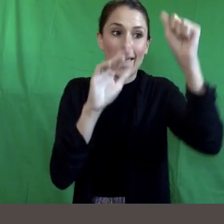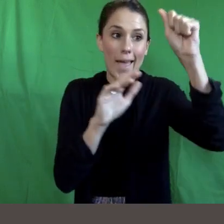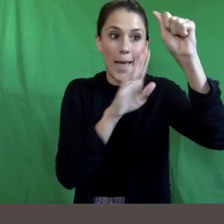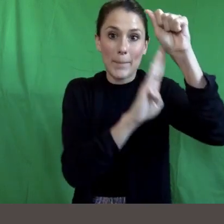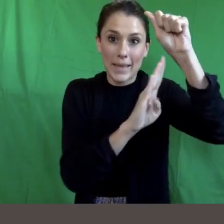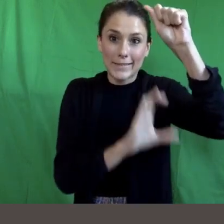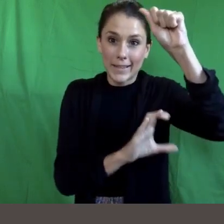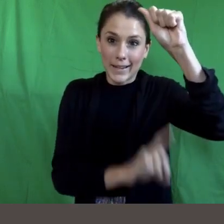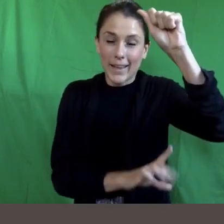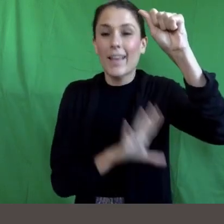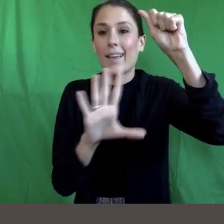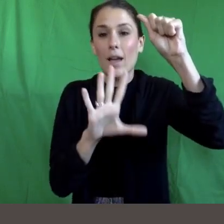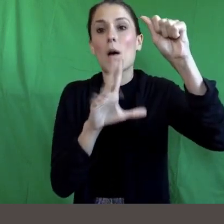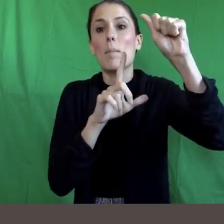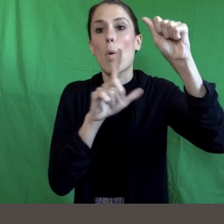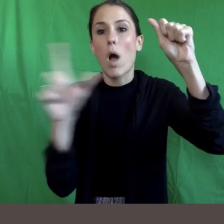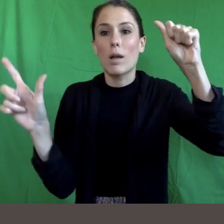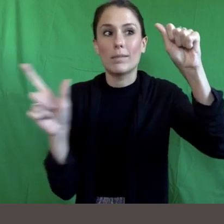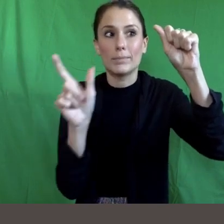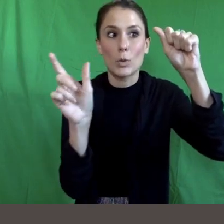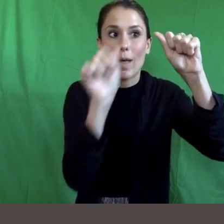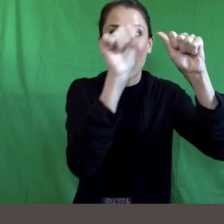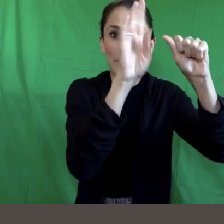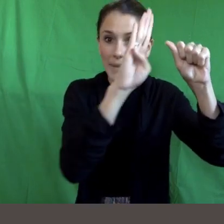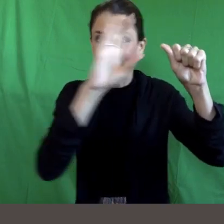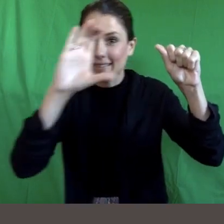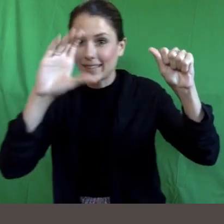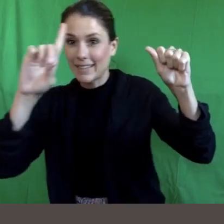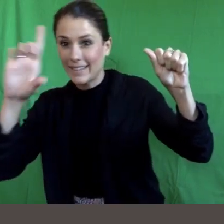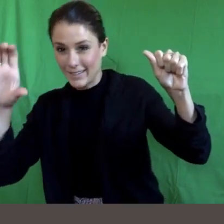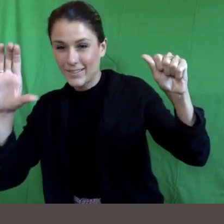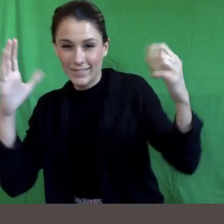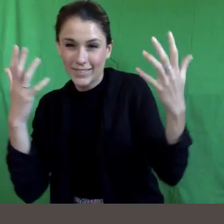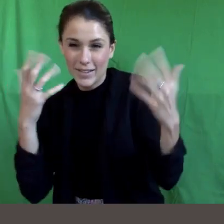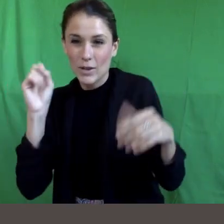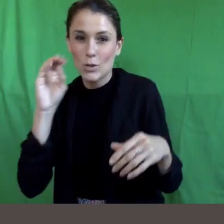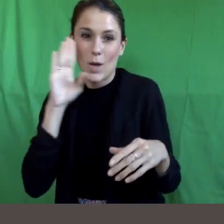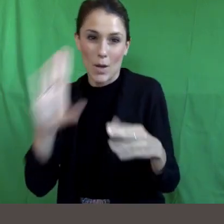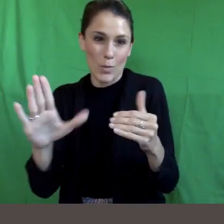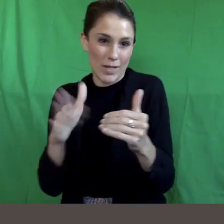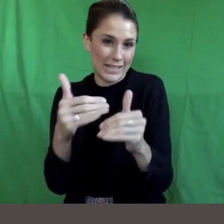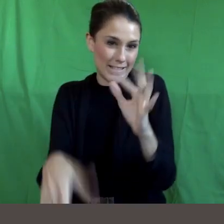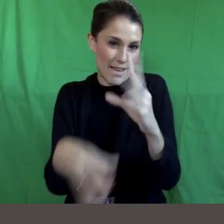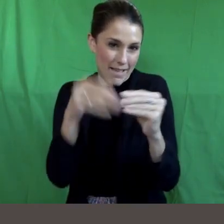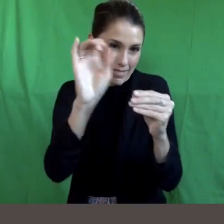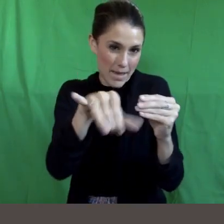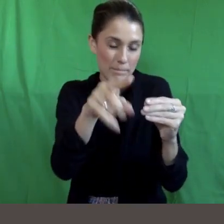But just to keep the output a little bit more compact, I'm going to customize it and say I just want everything on a single line. And there it is.